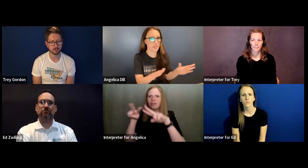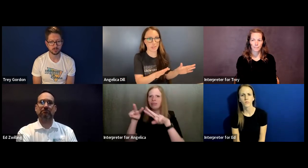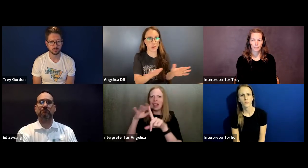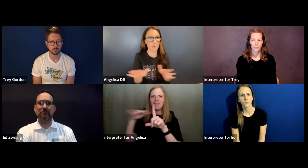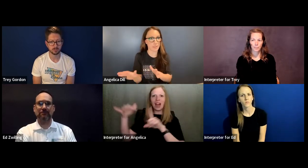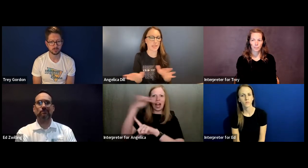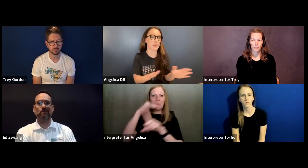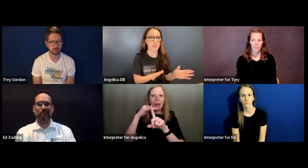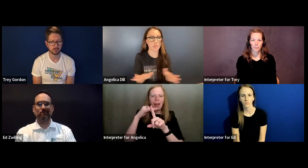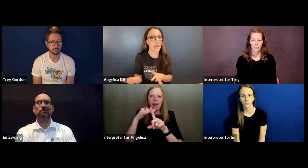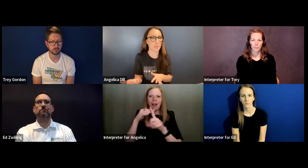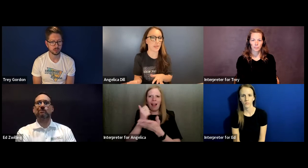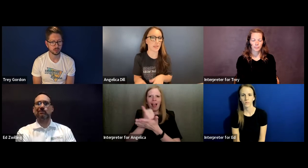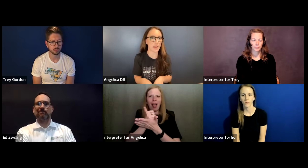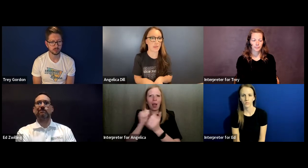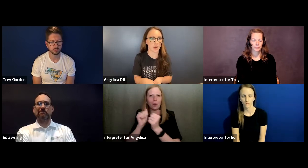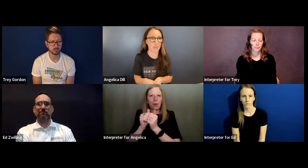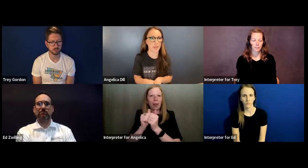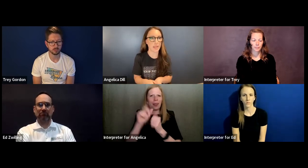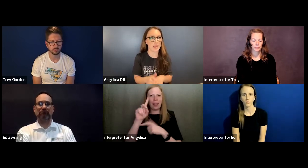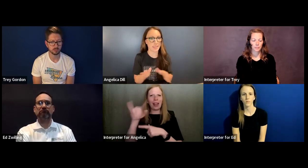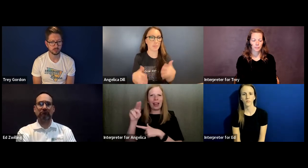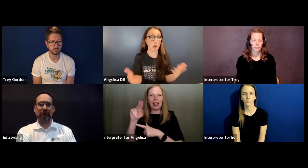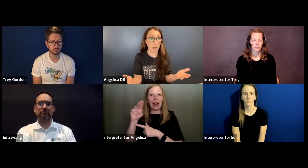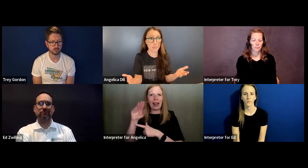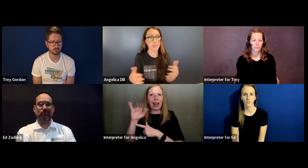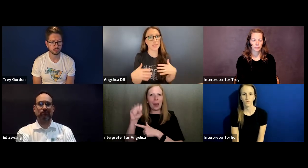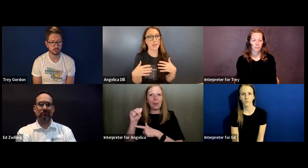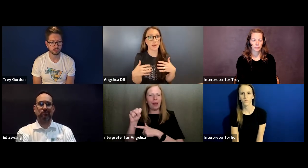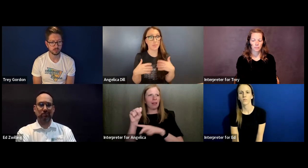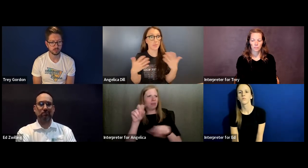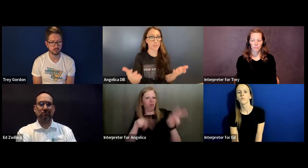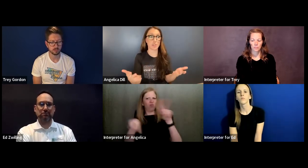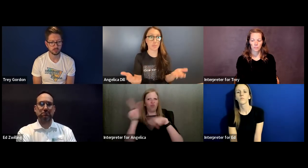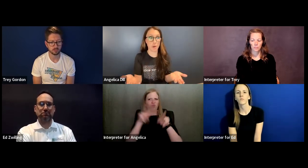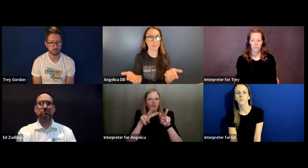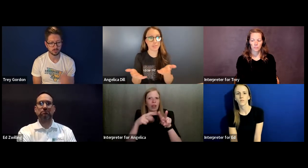you know the dynamics of what's happening in that environment and to prompt uh professionally prompt